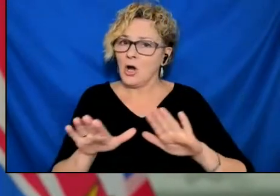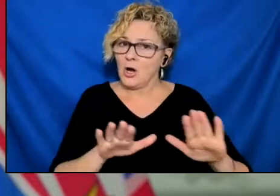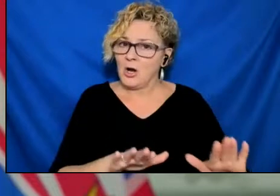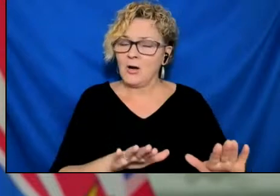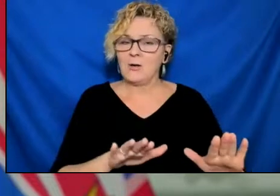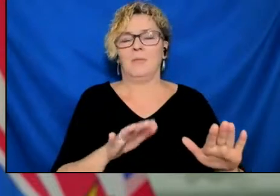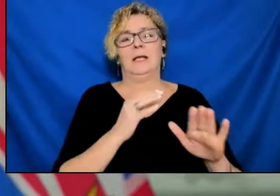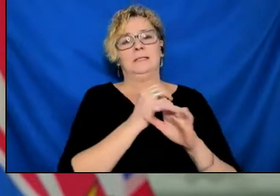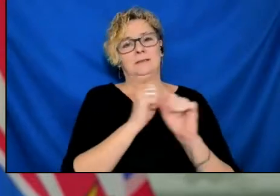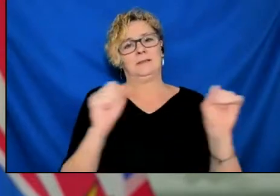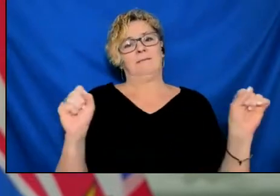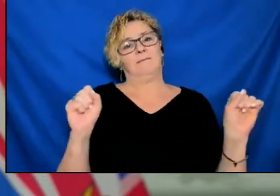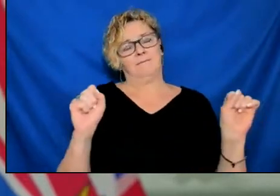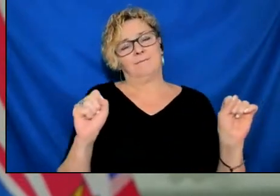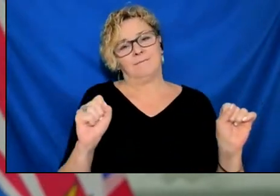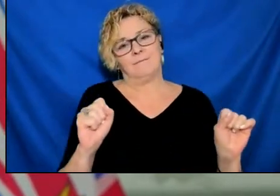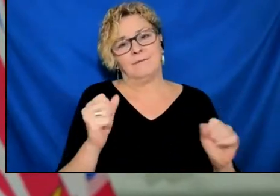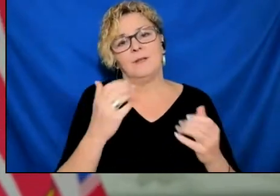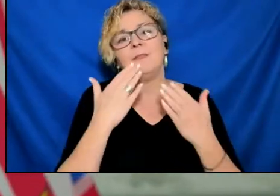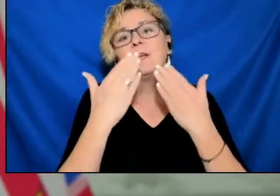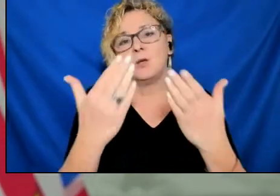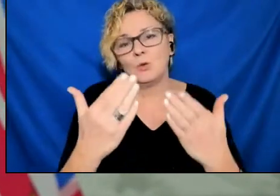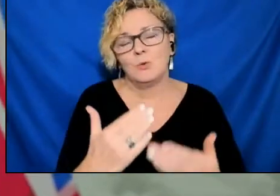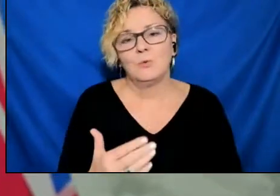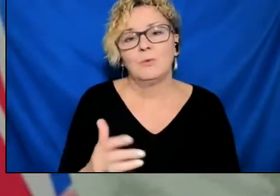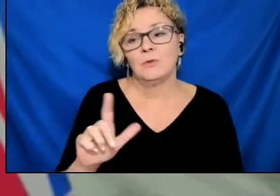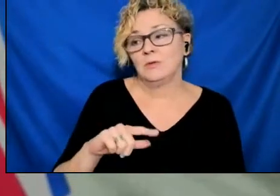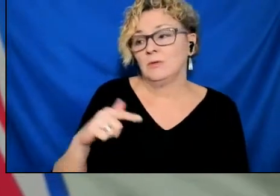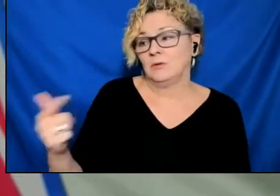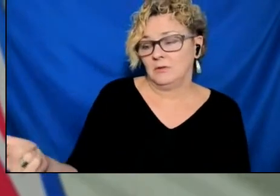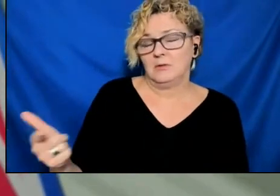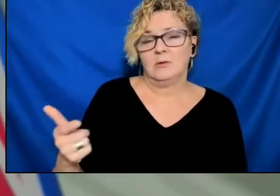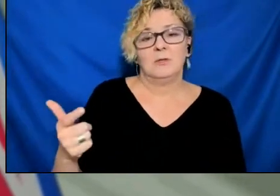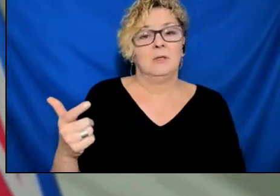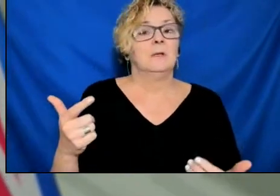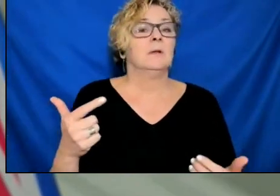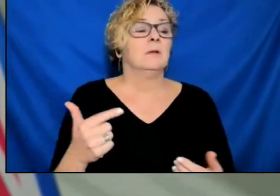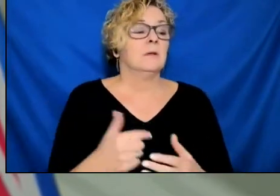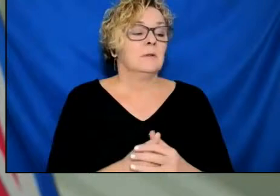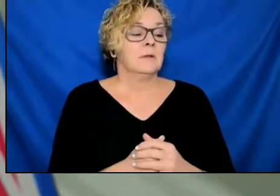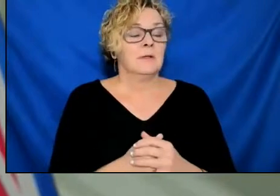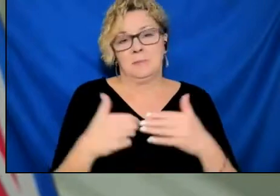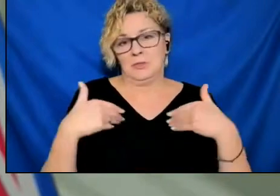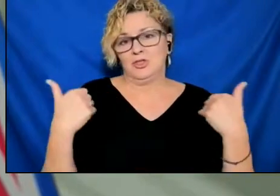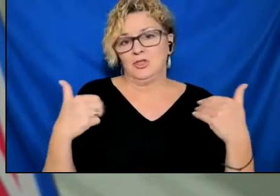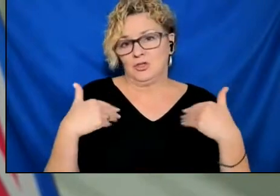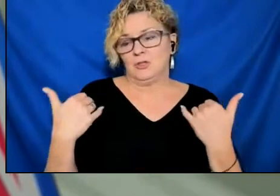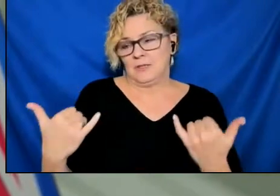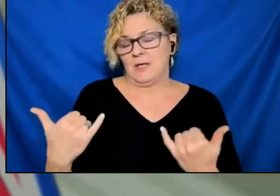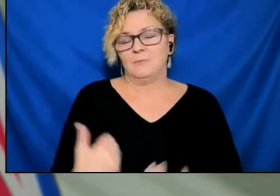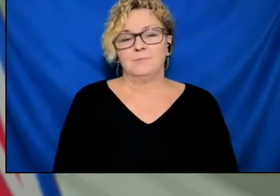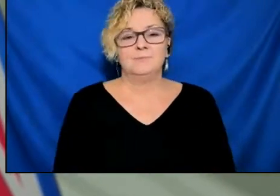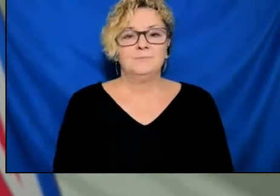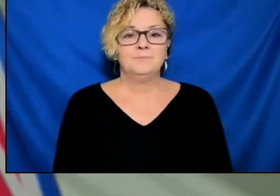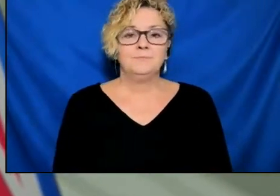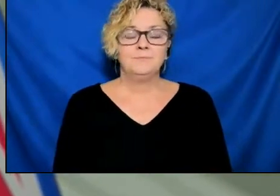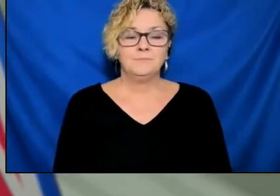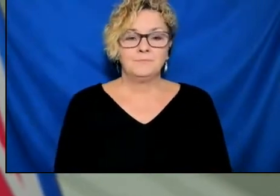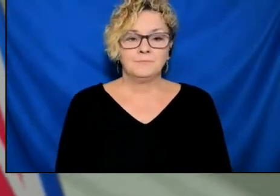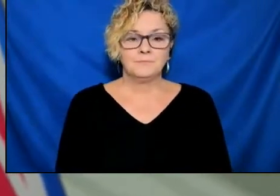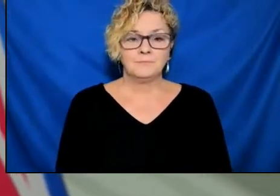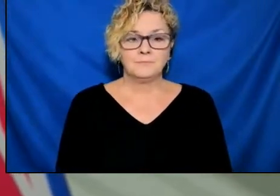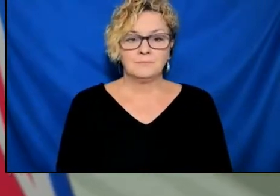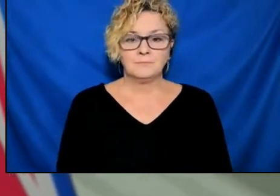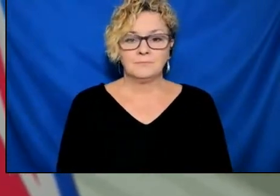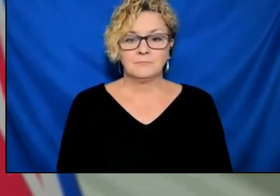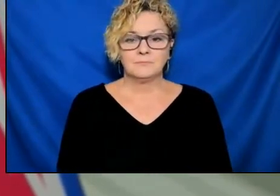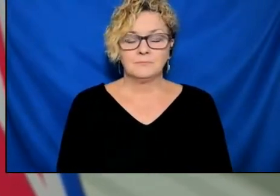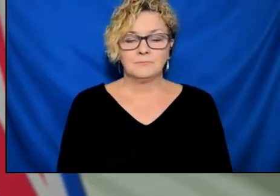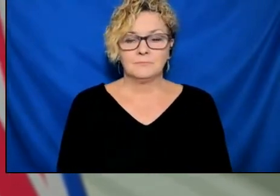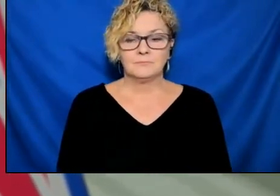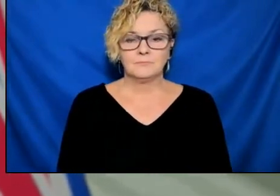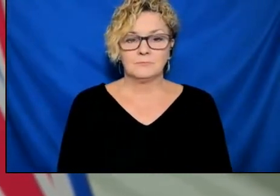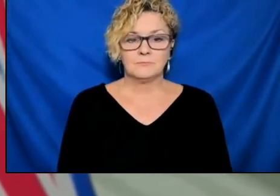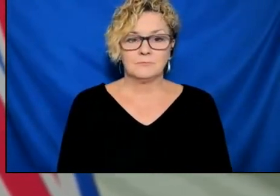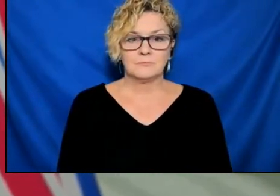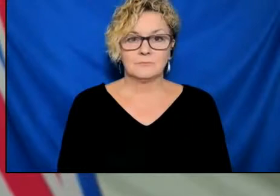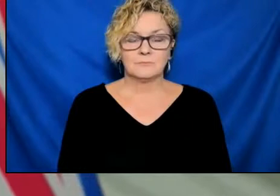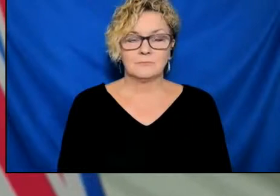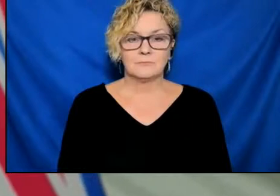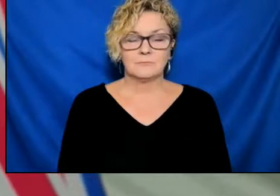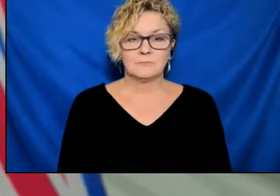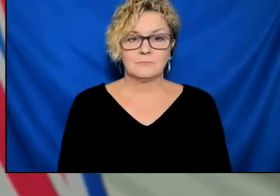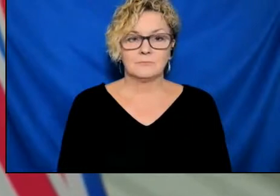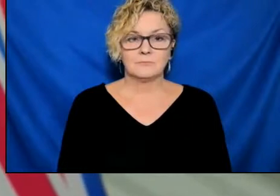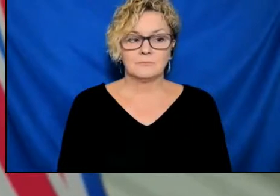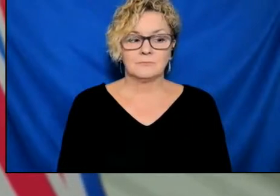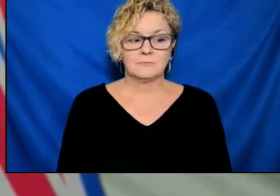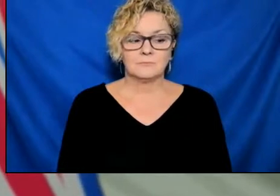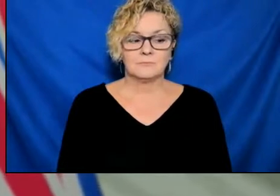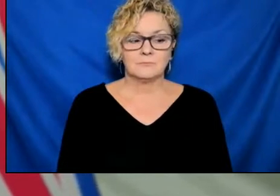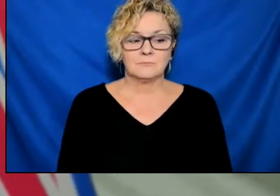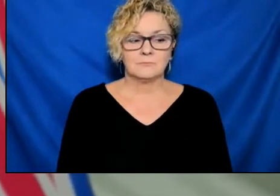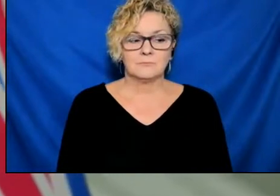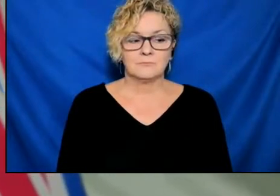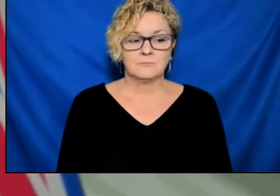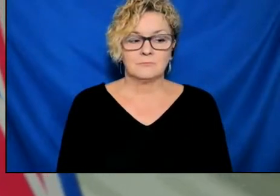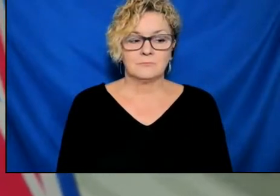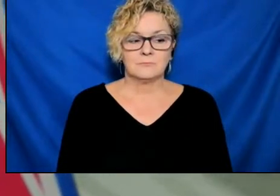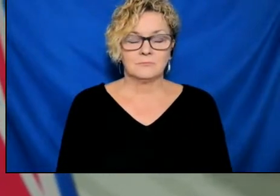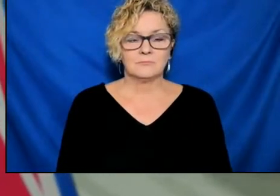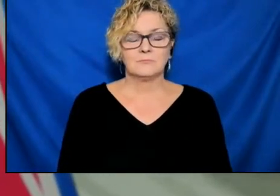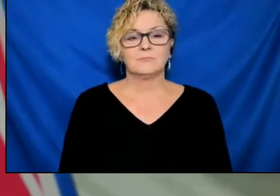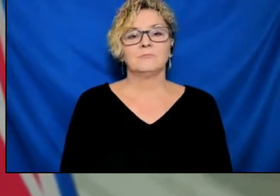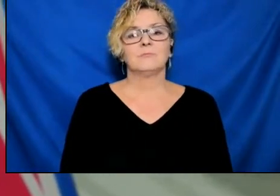over to Minister Whiteside.